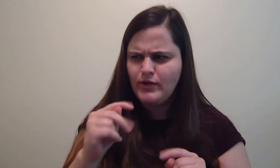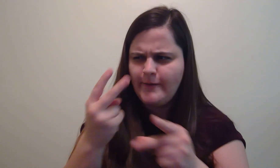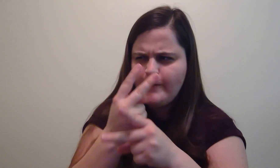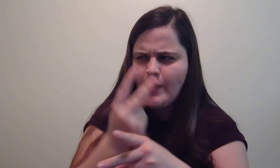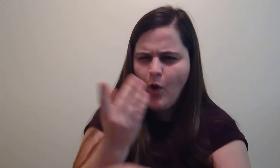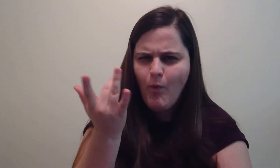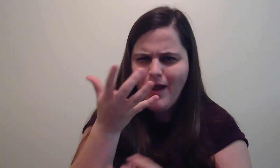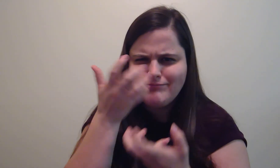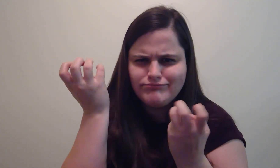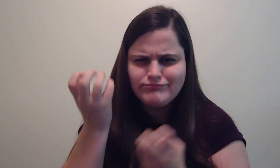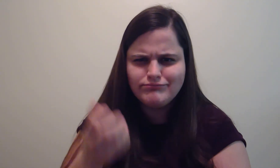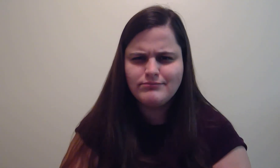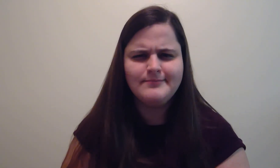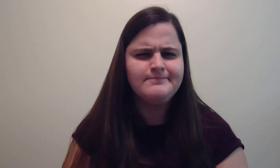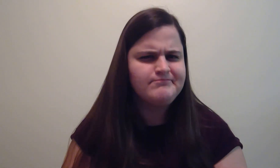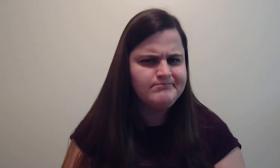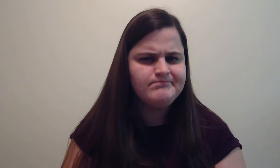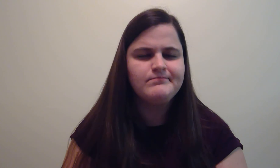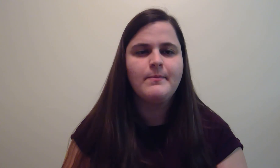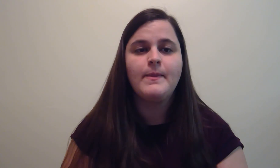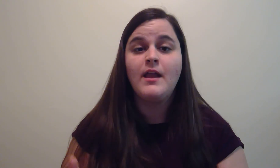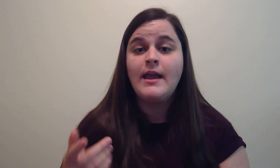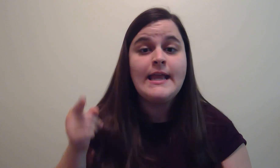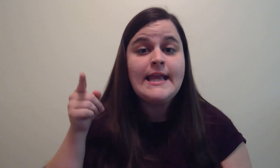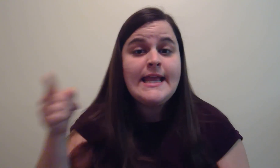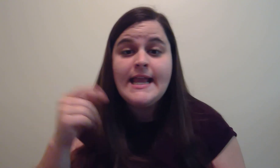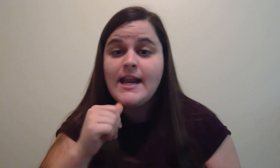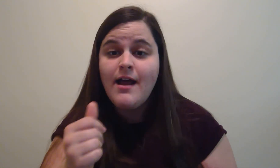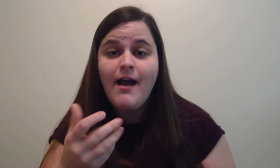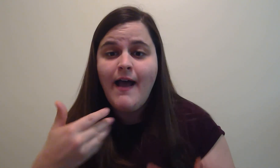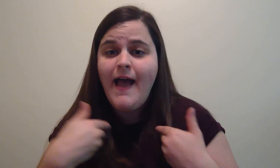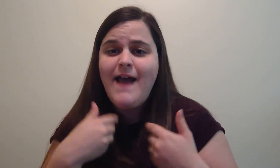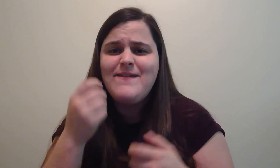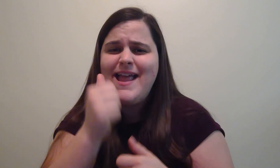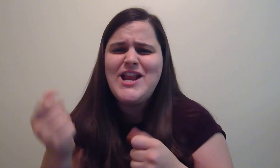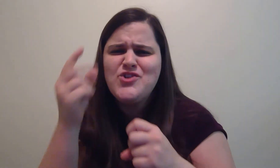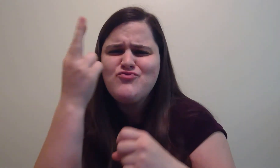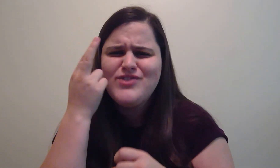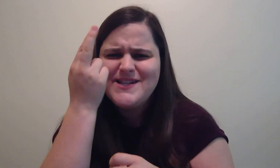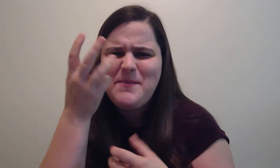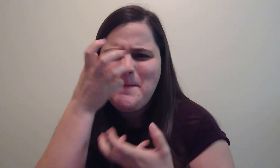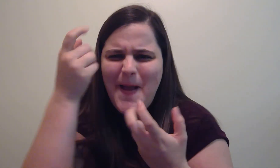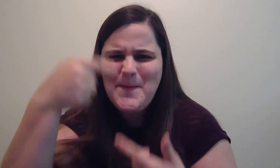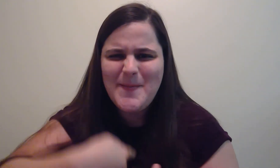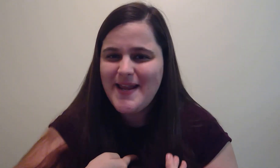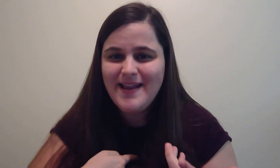trying to pick up on why we were miffed at each other. Not that he had anything to be miffed at me about.